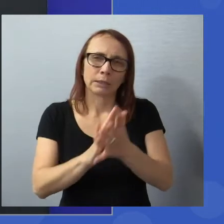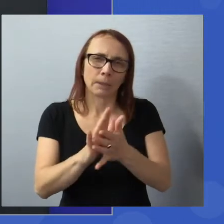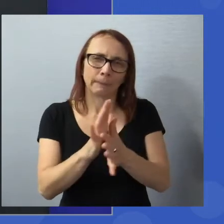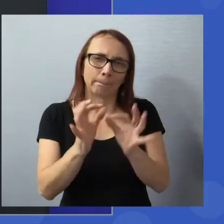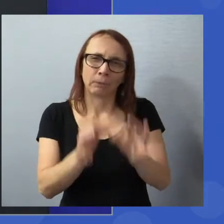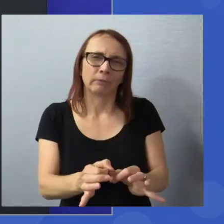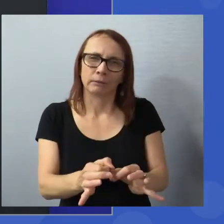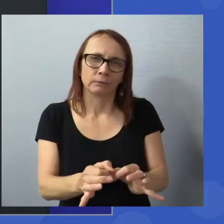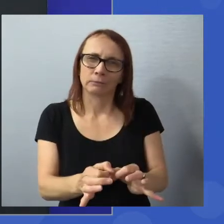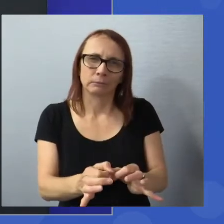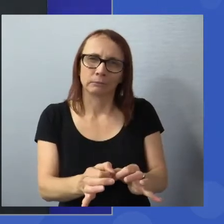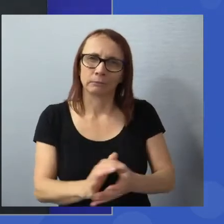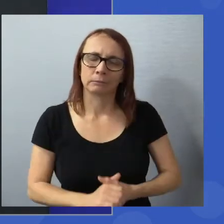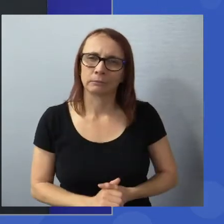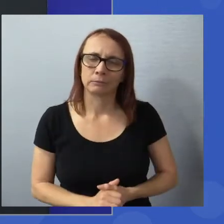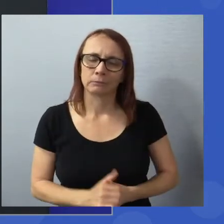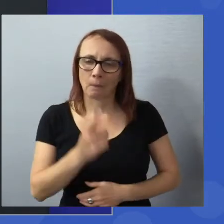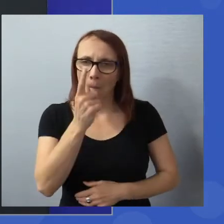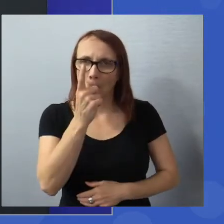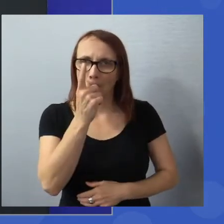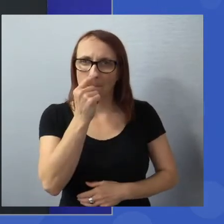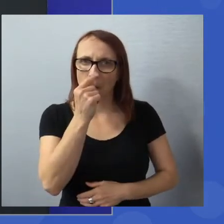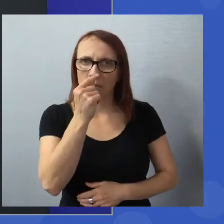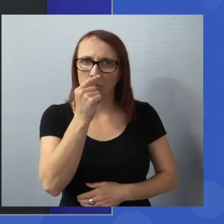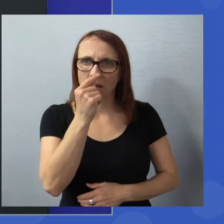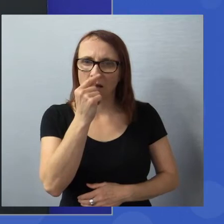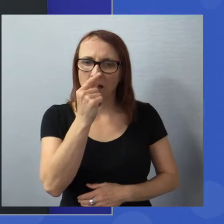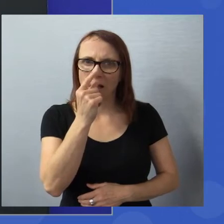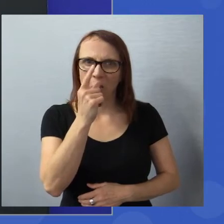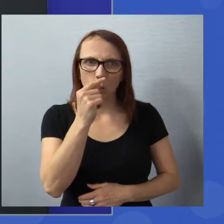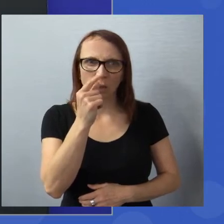we might end up getting basically the lowest common denominator coming out so